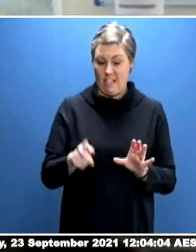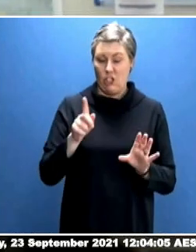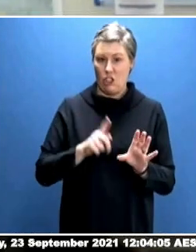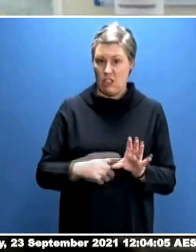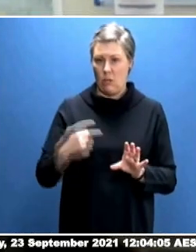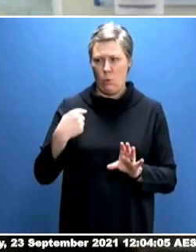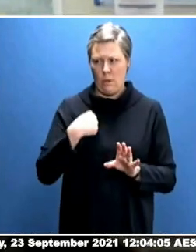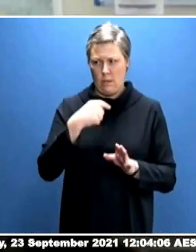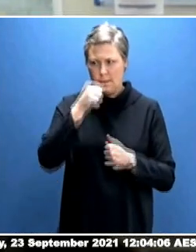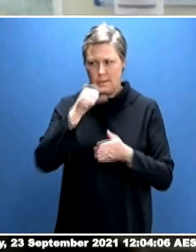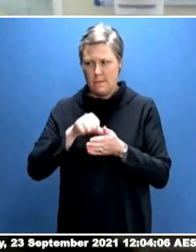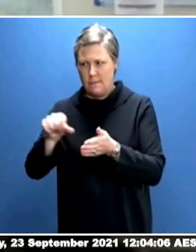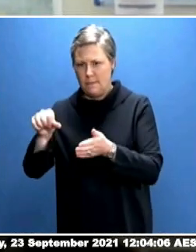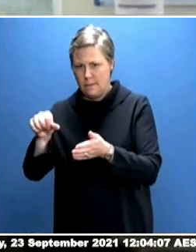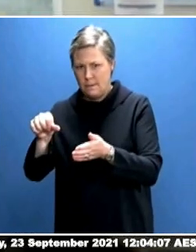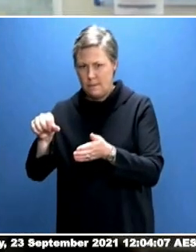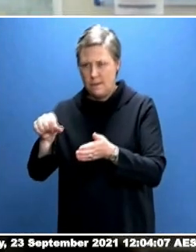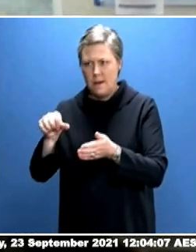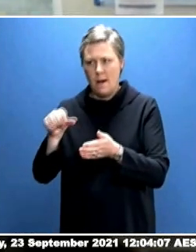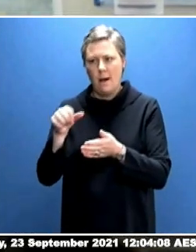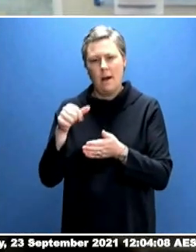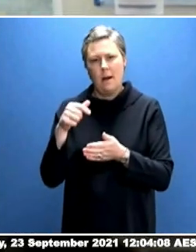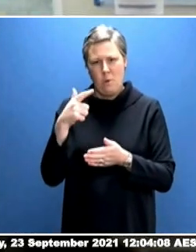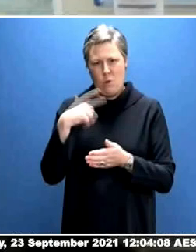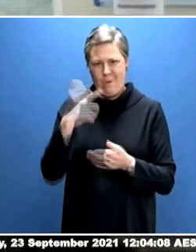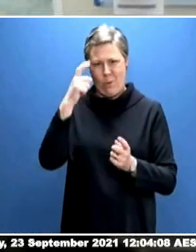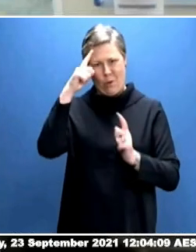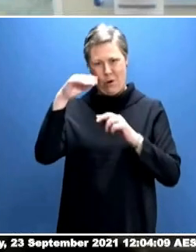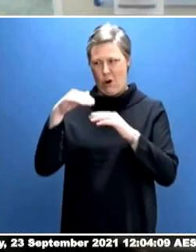about the Secure Care facility, primarily those concerns